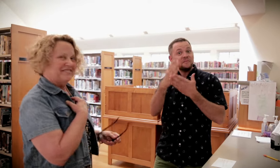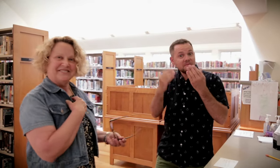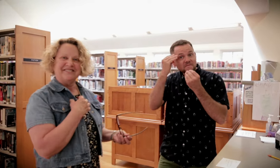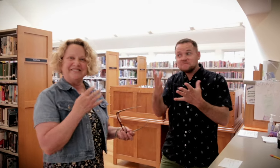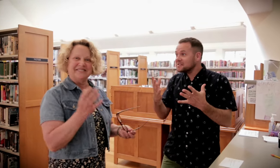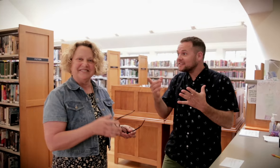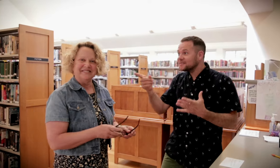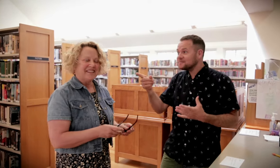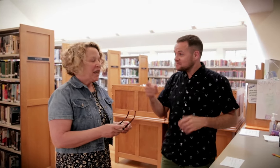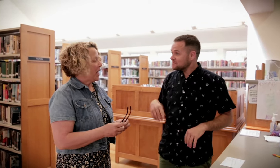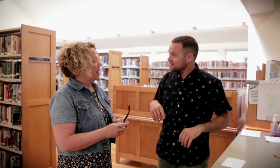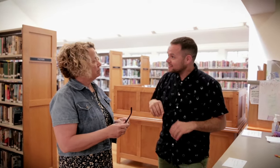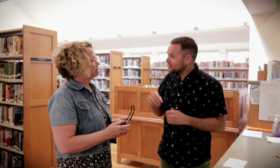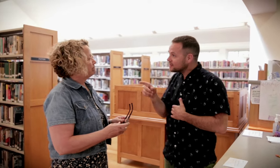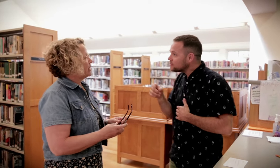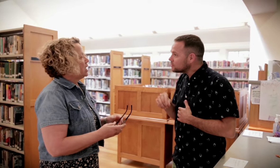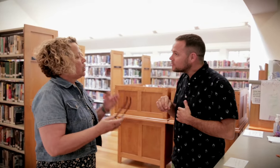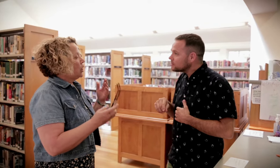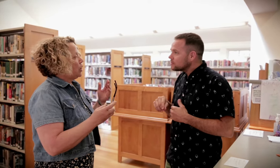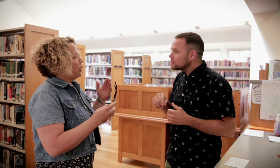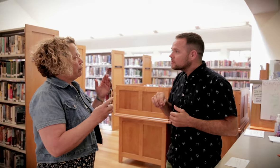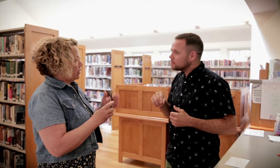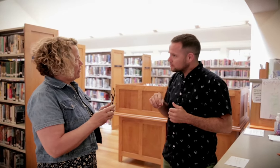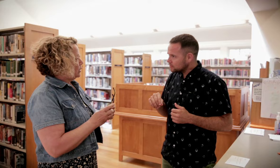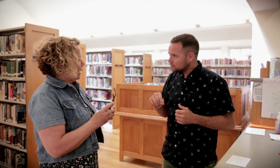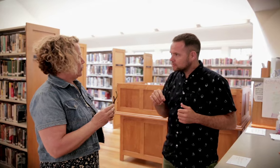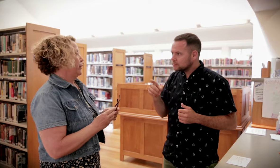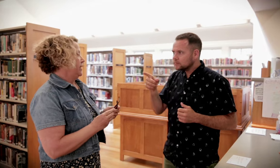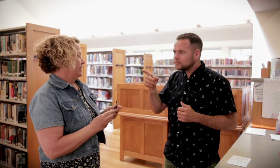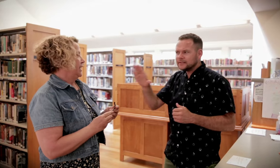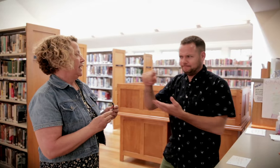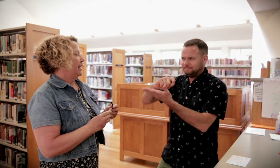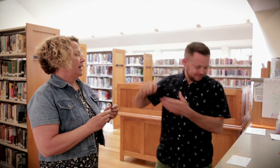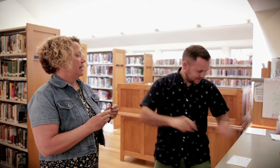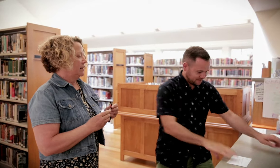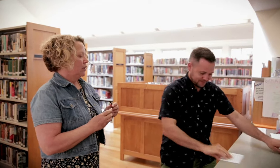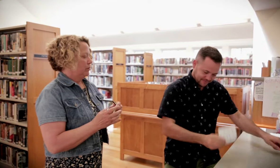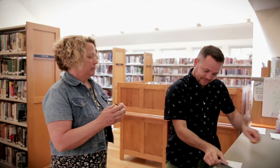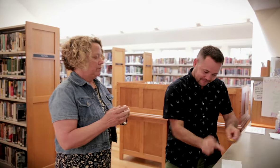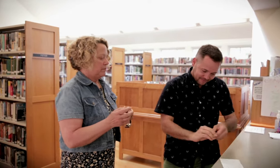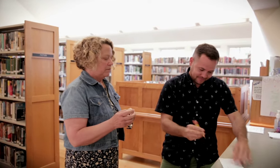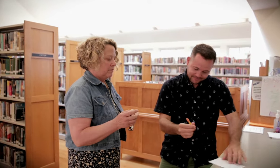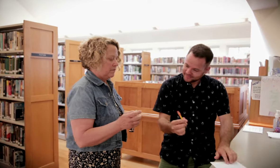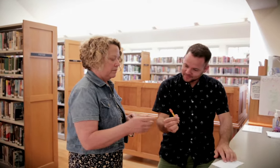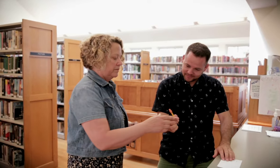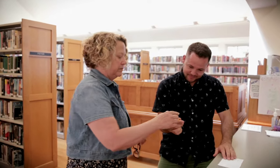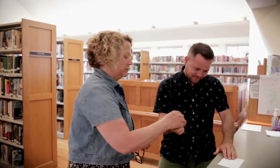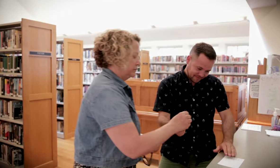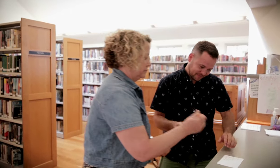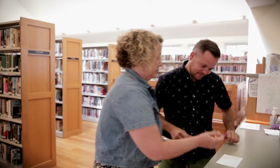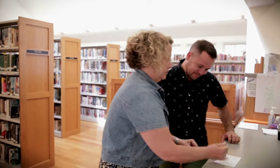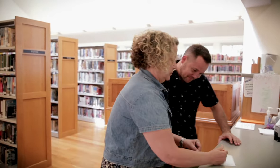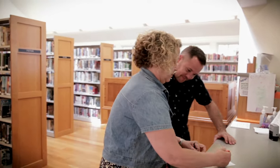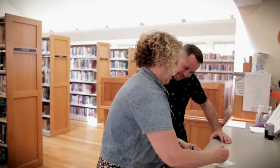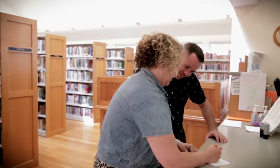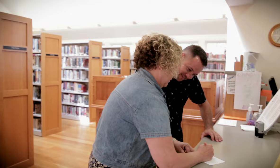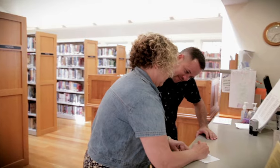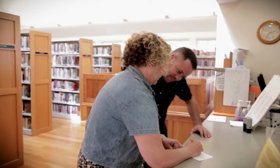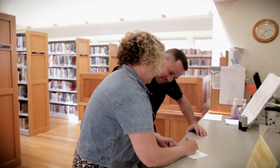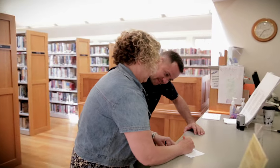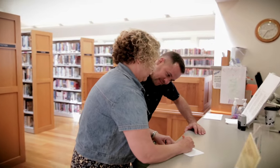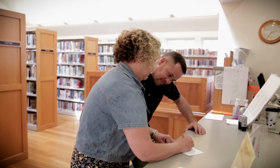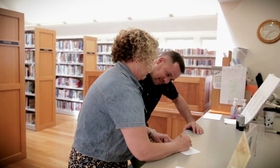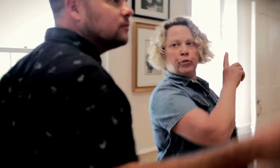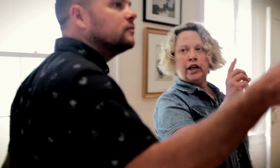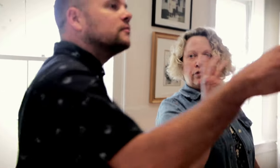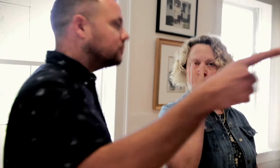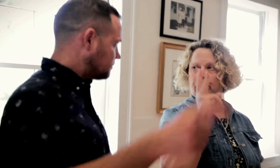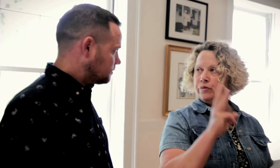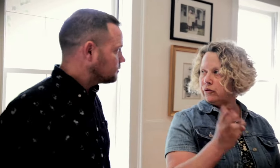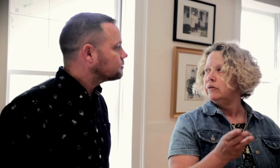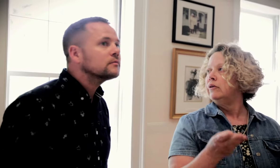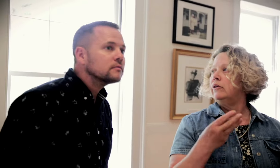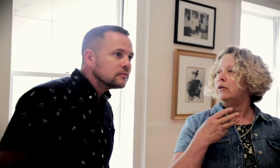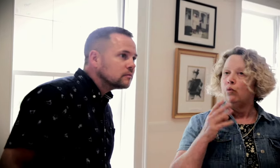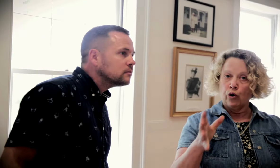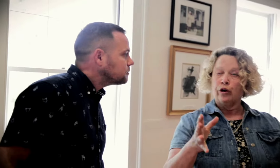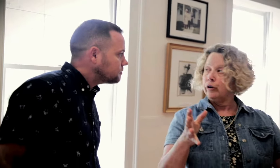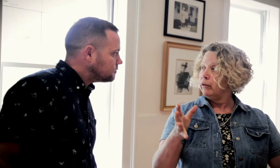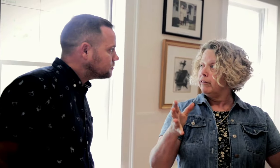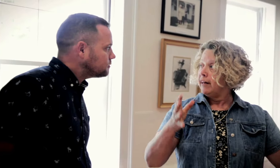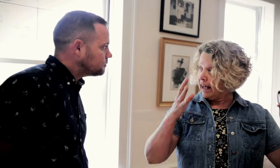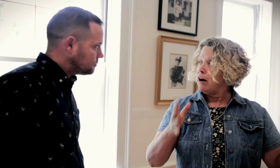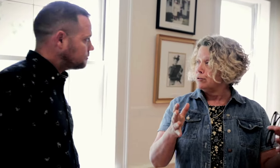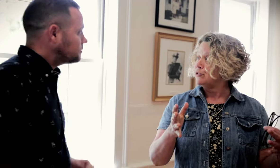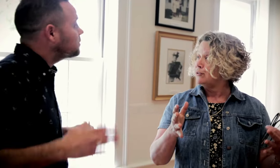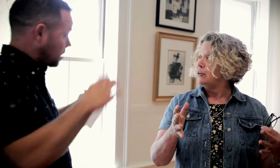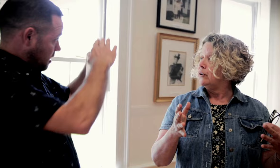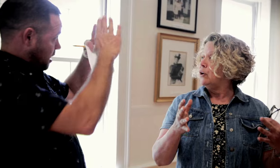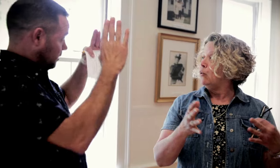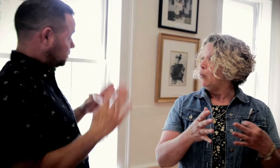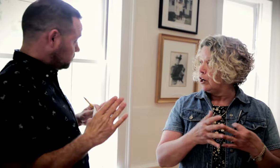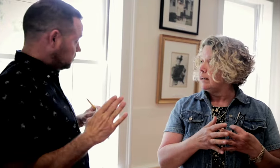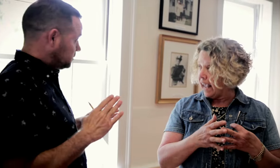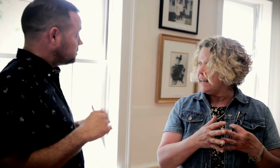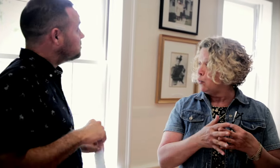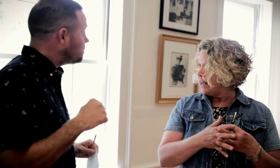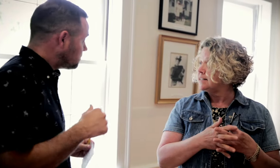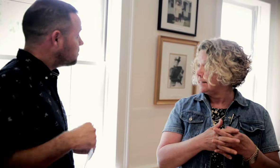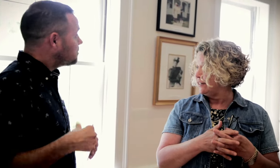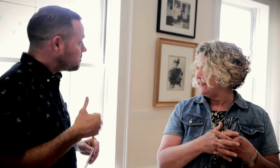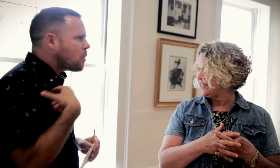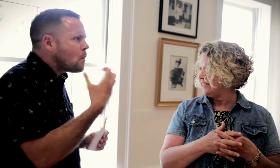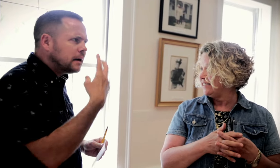They've got some information.